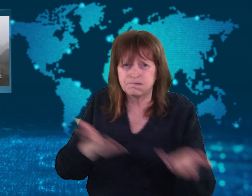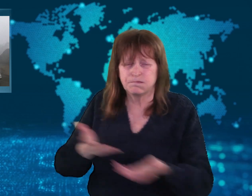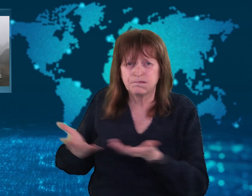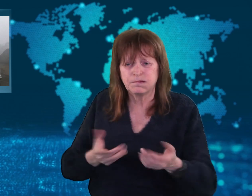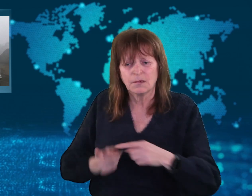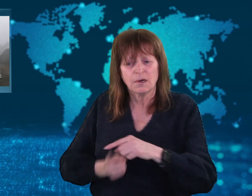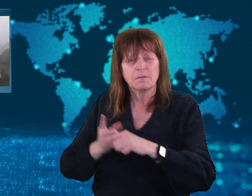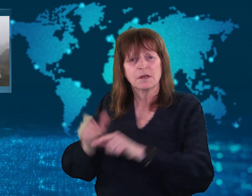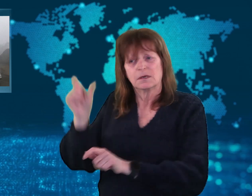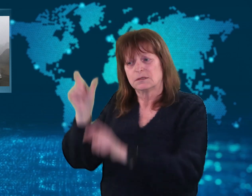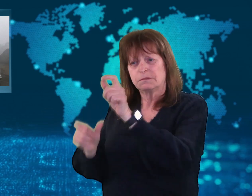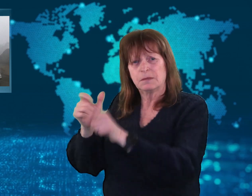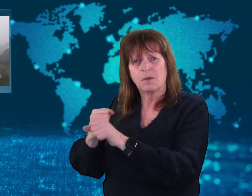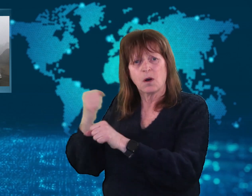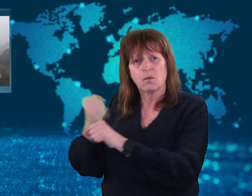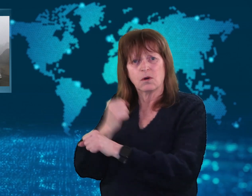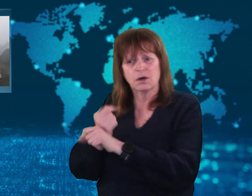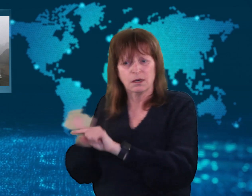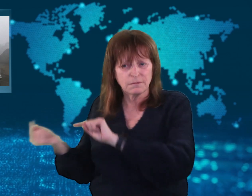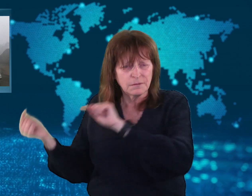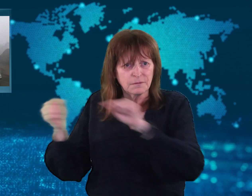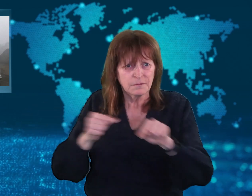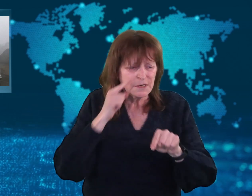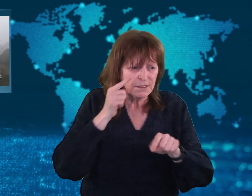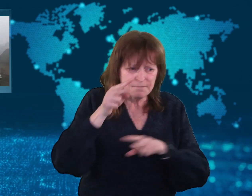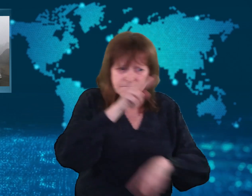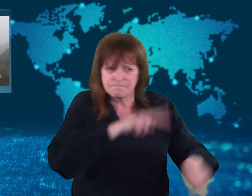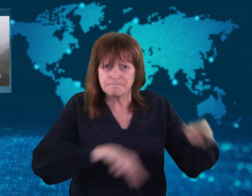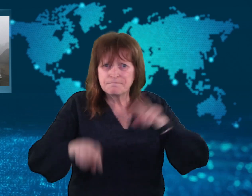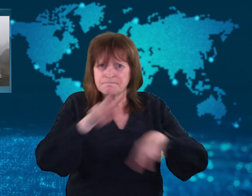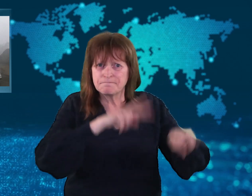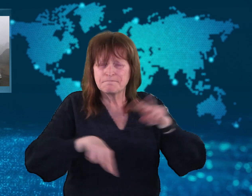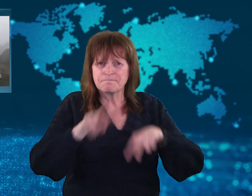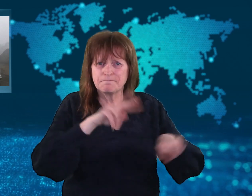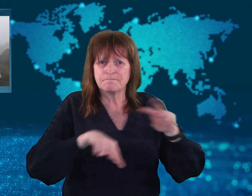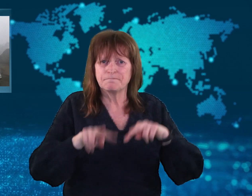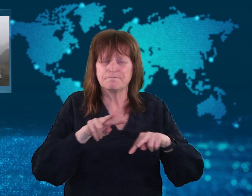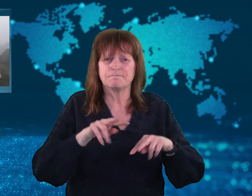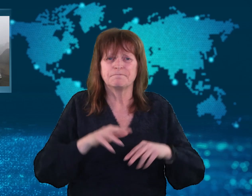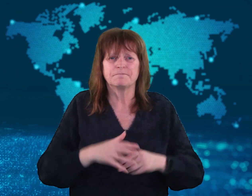Those countries have pledged water, medical supplies, and workers to assess the damage.